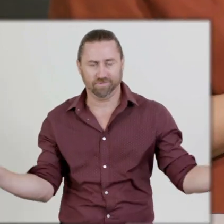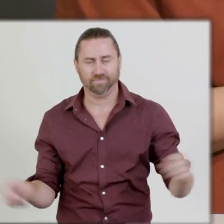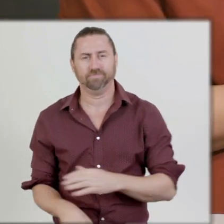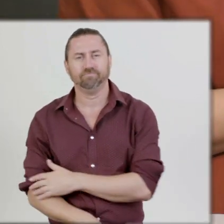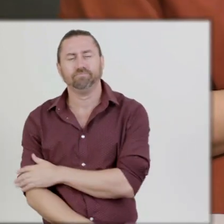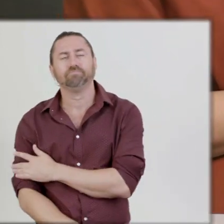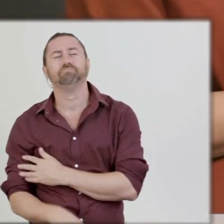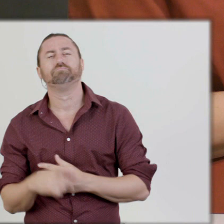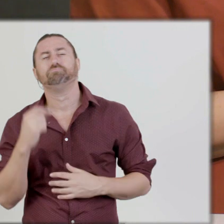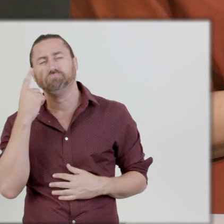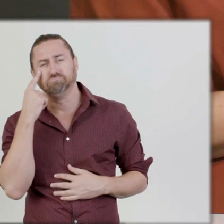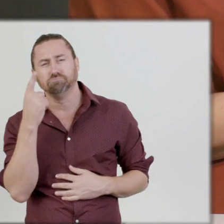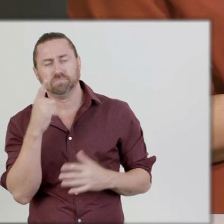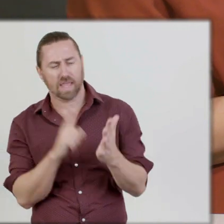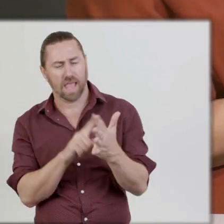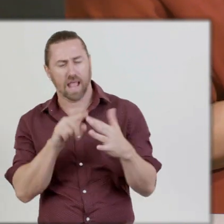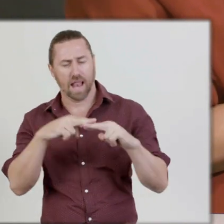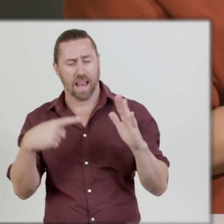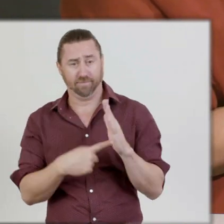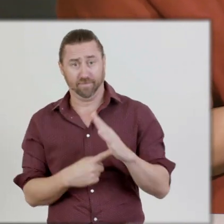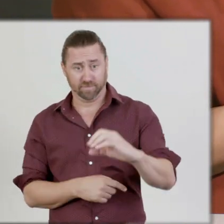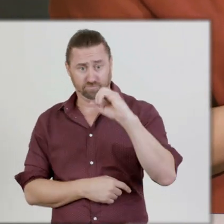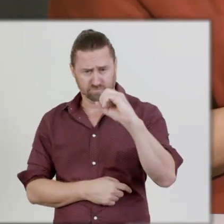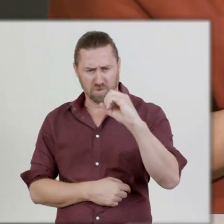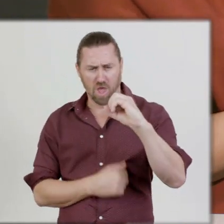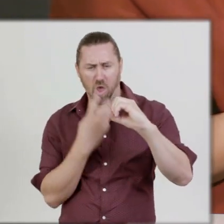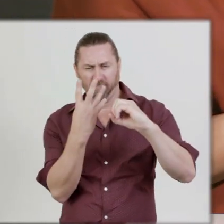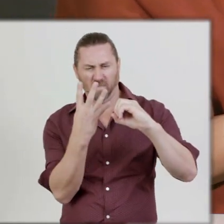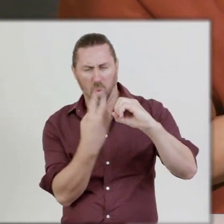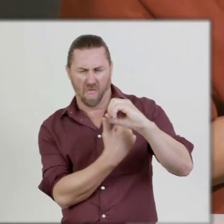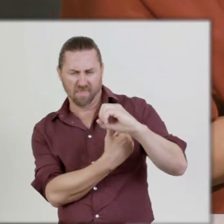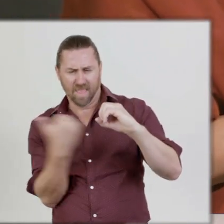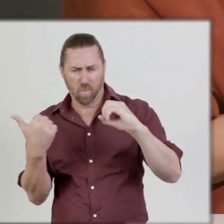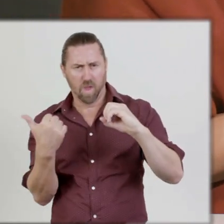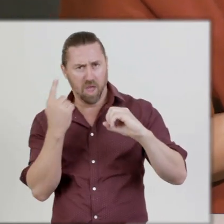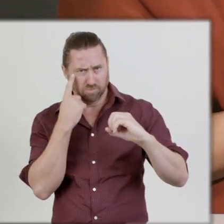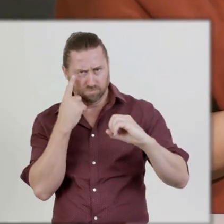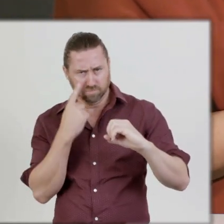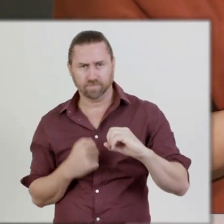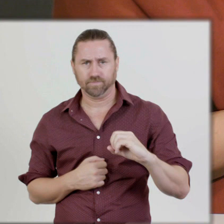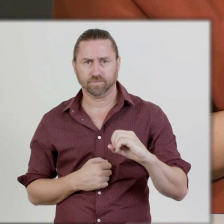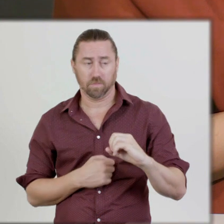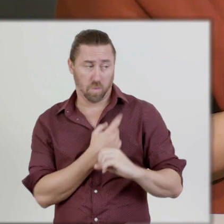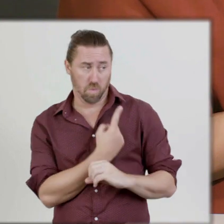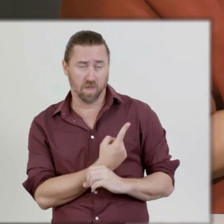Now, what's the number four spaces to the left of 0? I'm going to count.